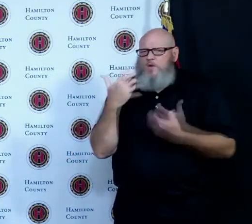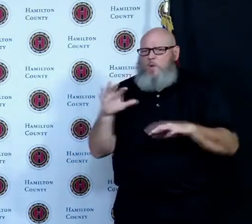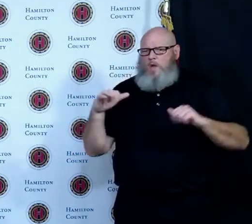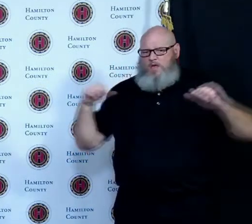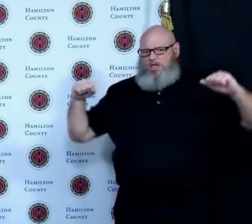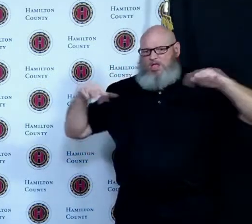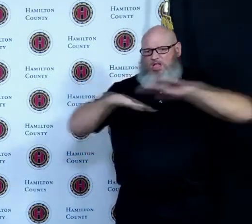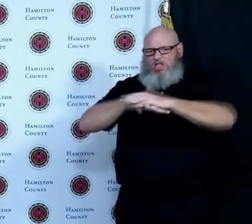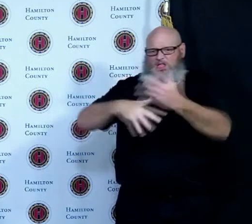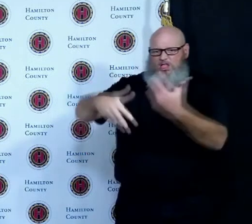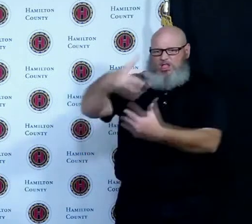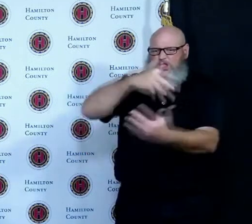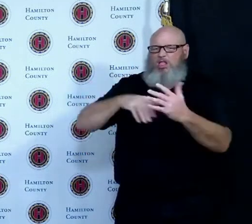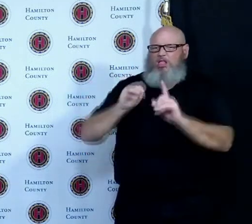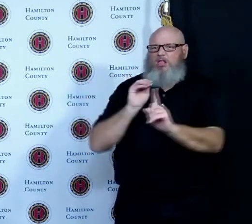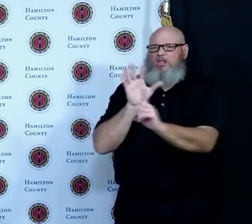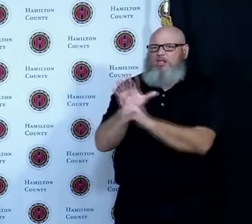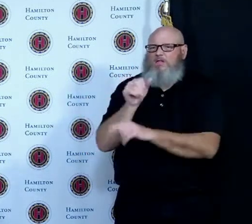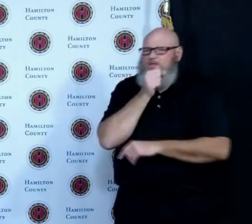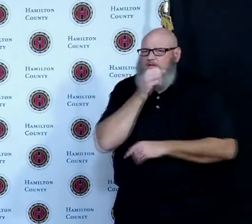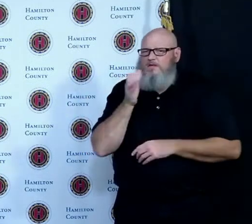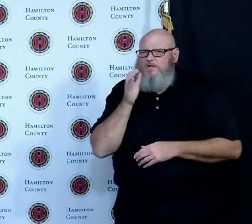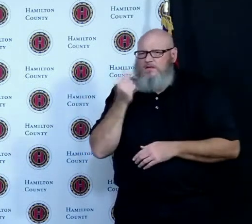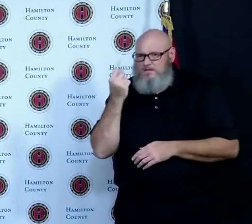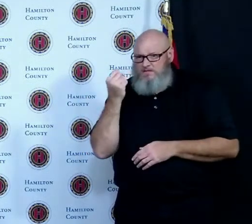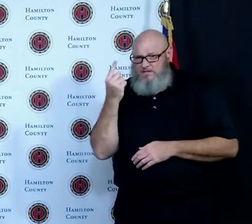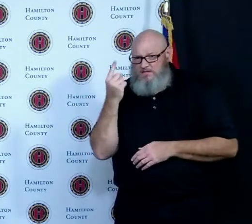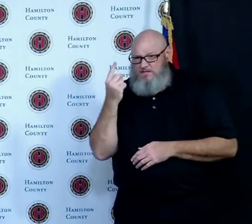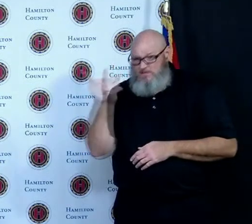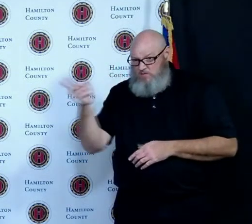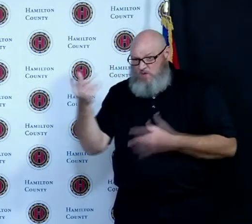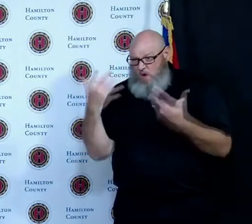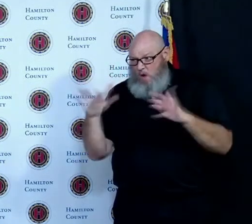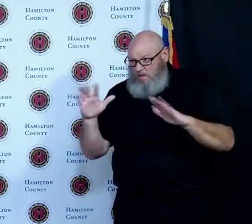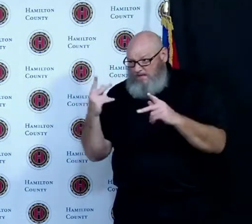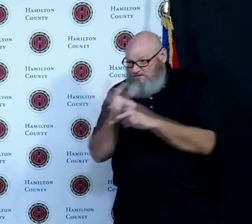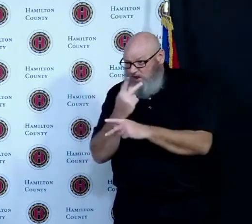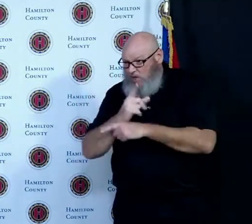worked out here in Hamilton County about where people would go and how they would be notified